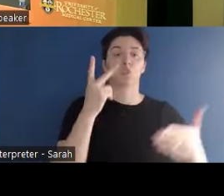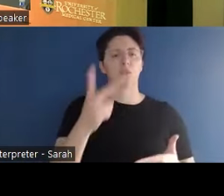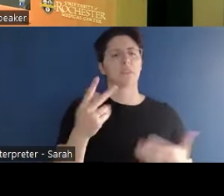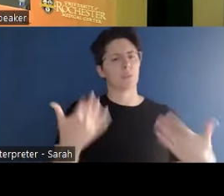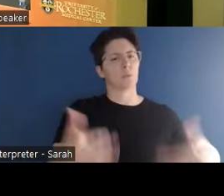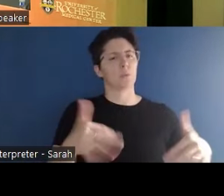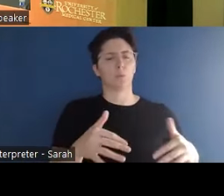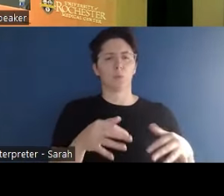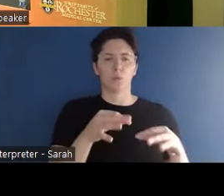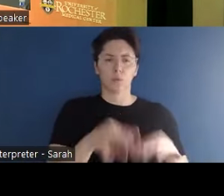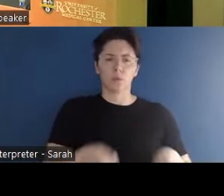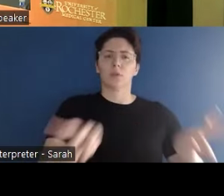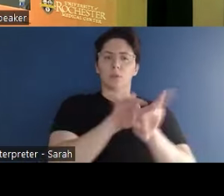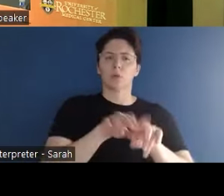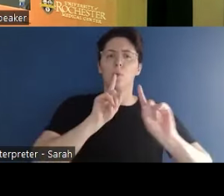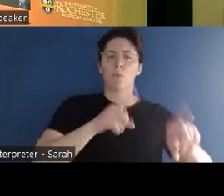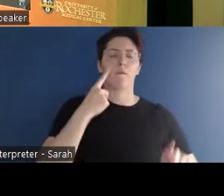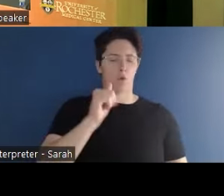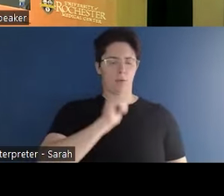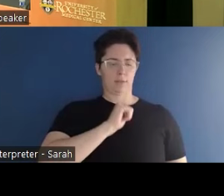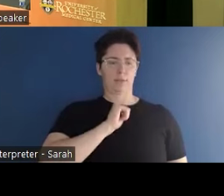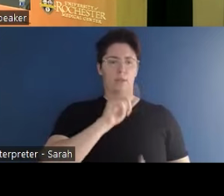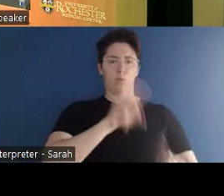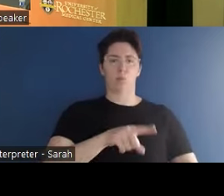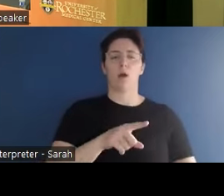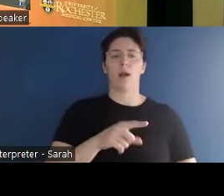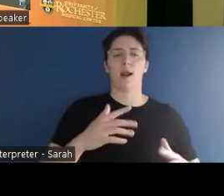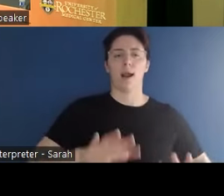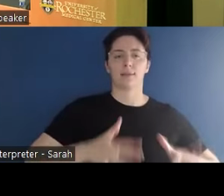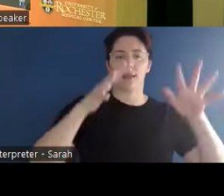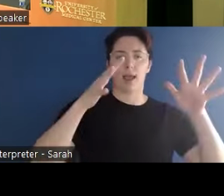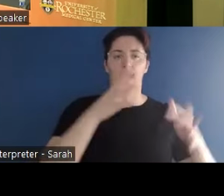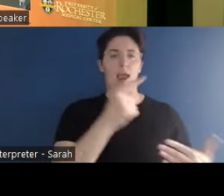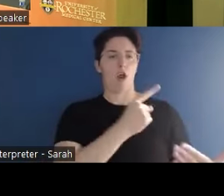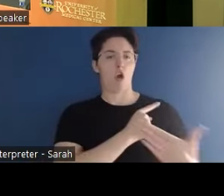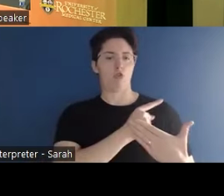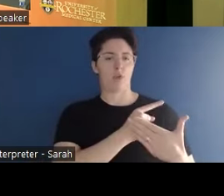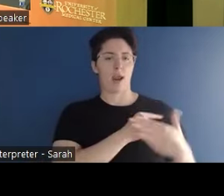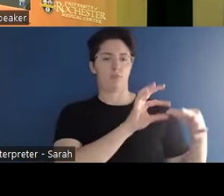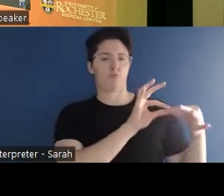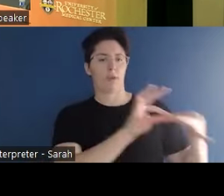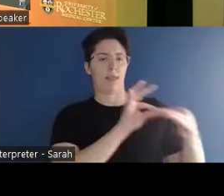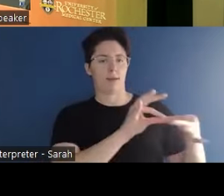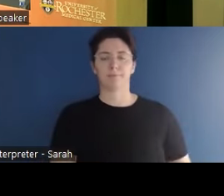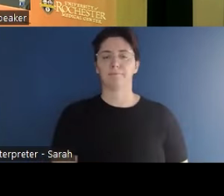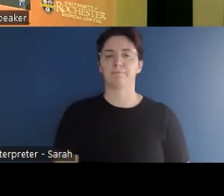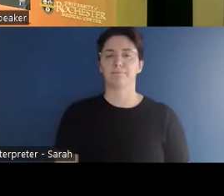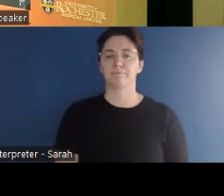report of anxiety and Baseline Baseline heart rate and autism and in the graph on the right